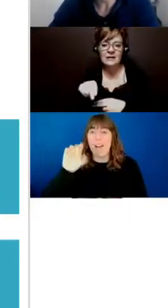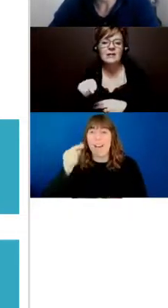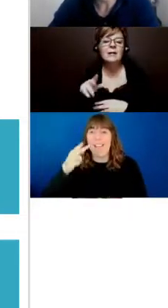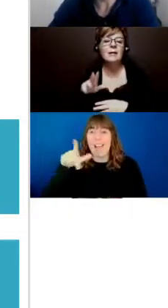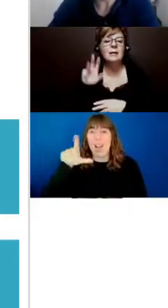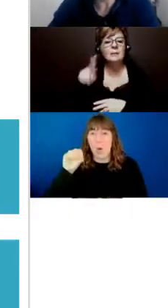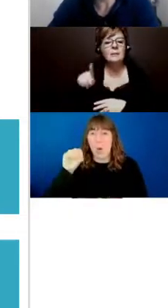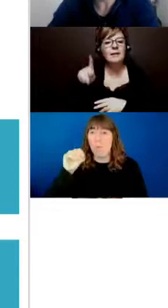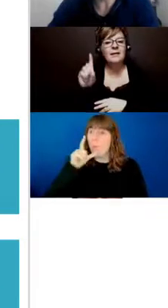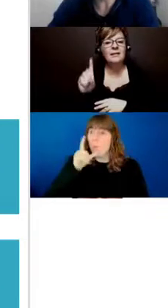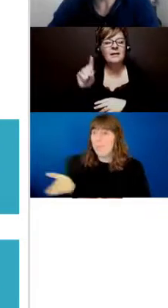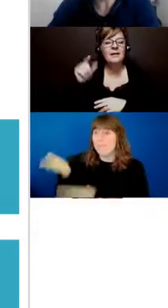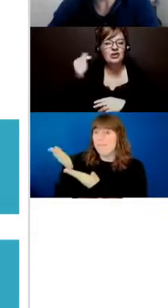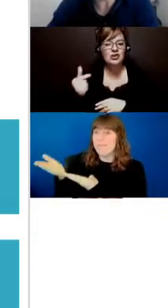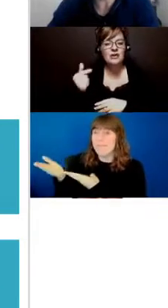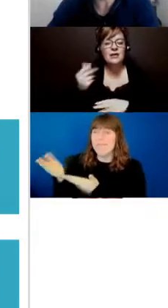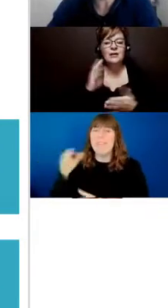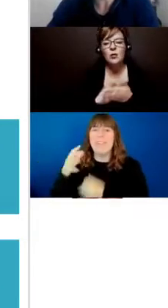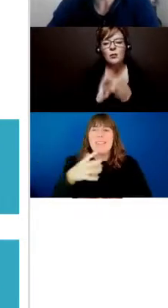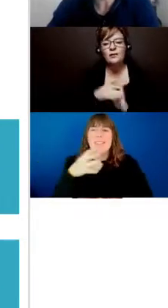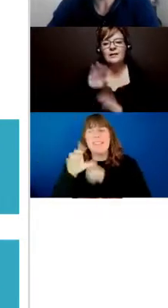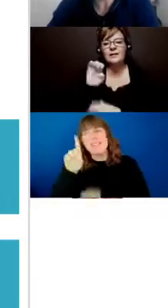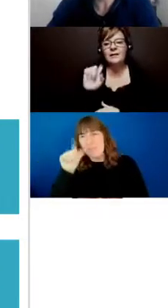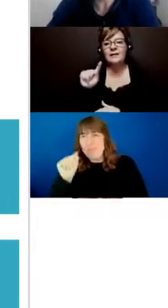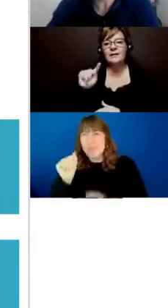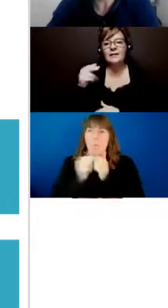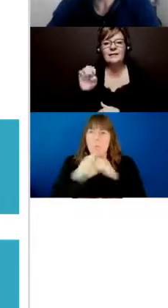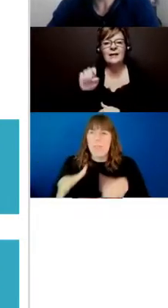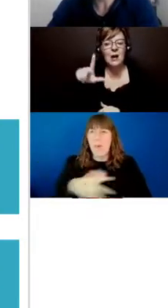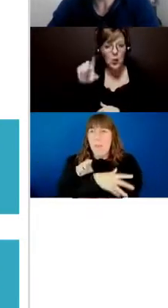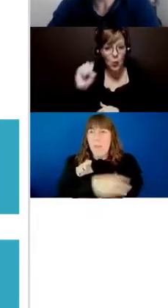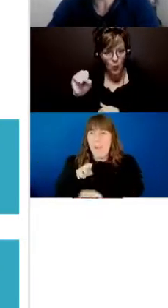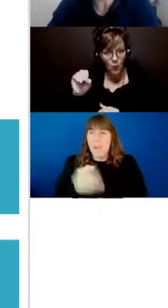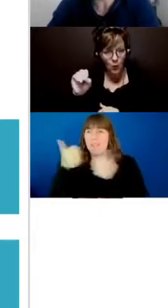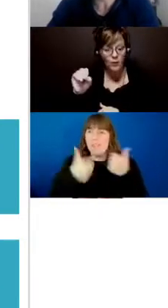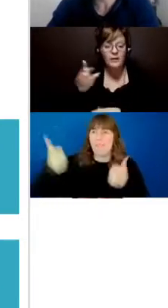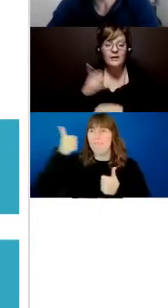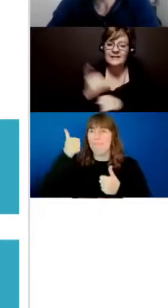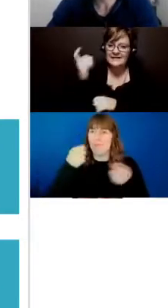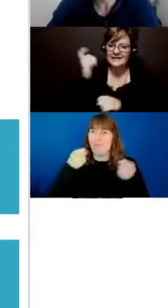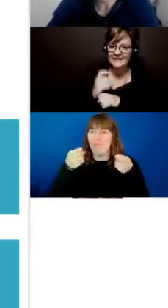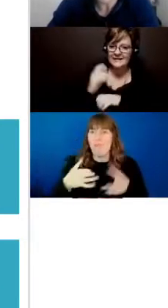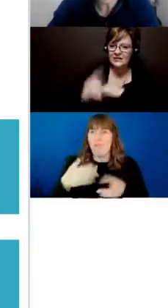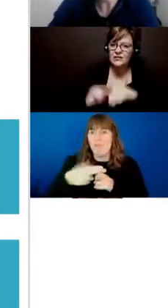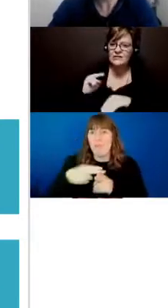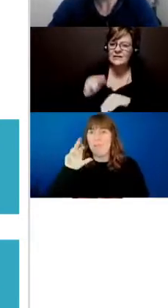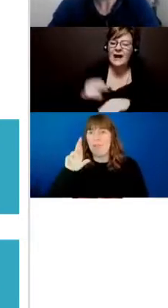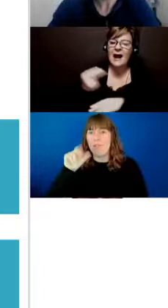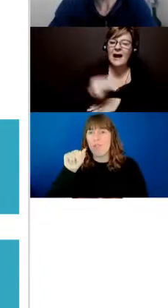by the disability without poverty's national director Rabia Khedr today you're going to